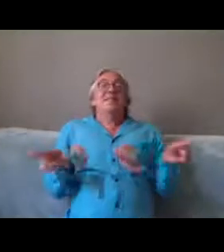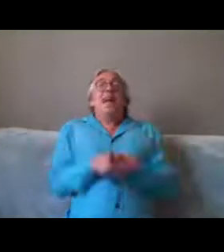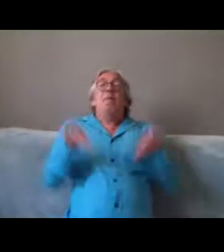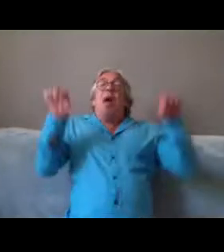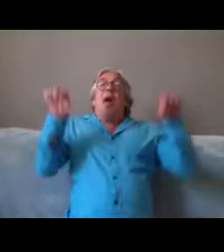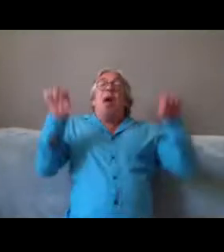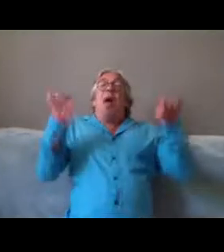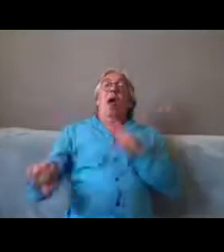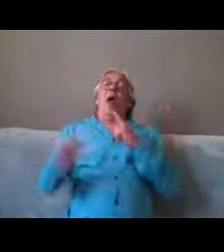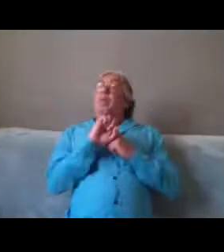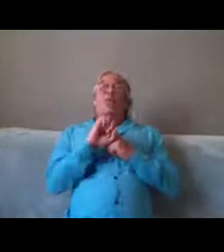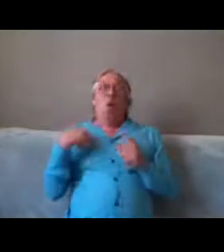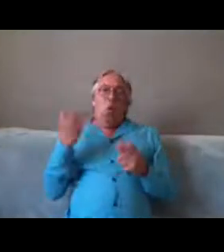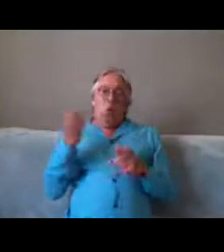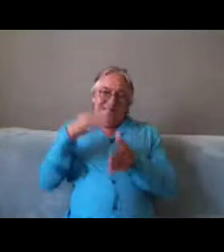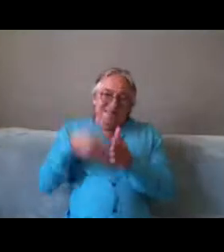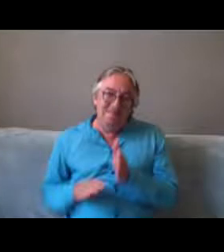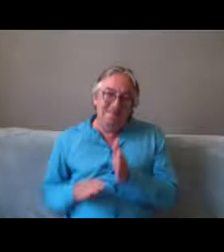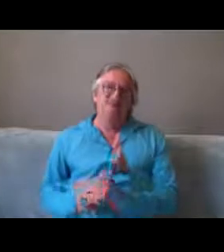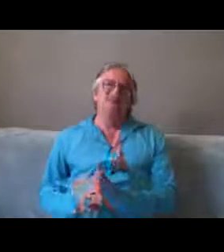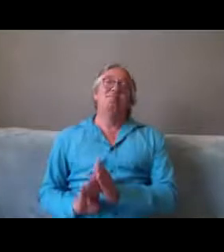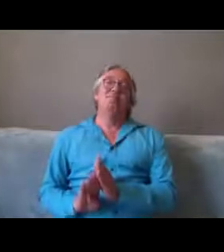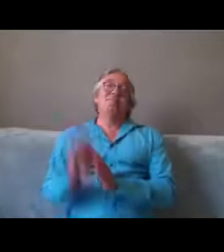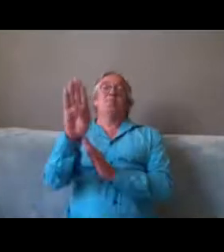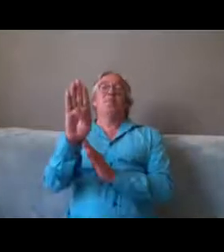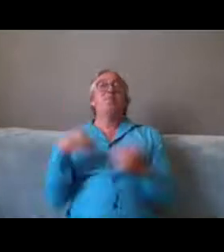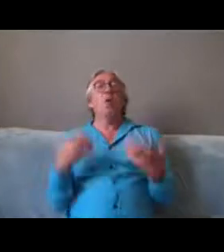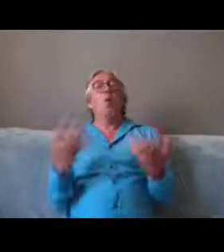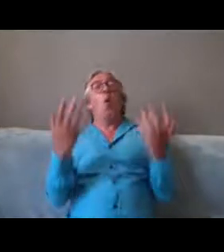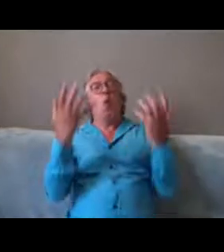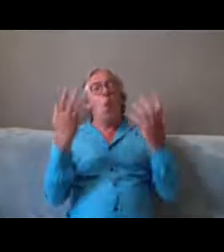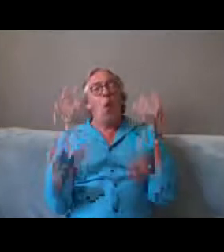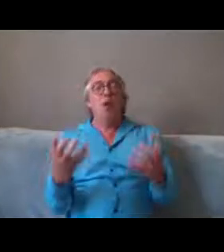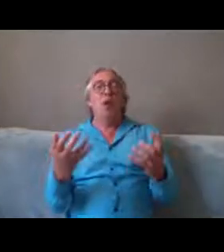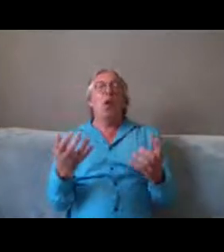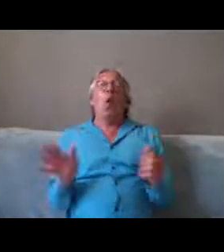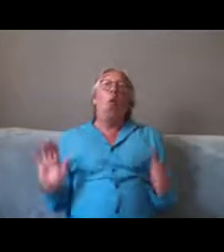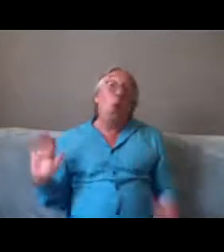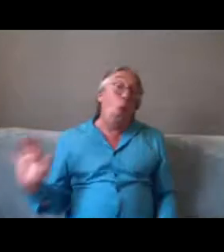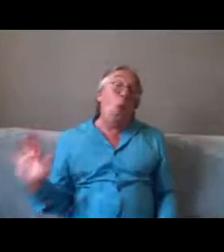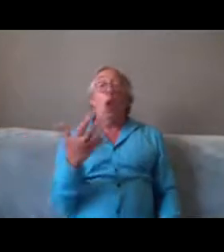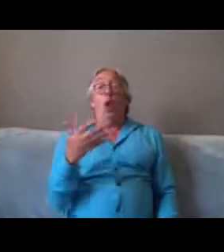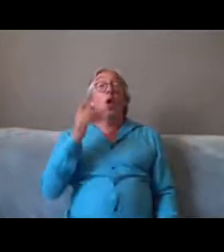we count on more than 22.600 projects supported under the different actions.